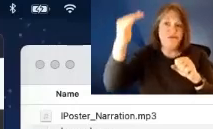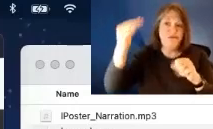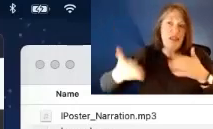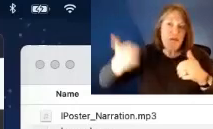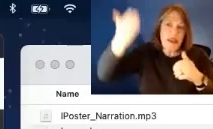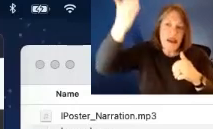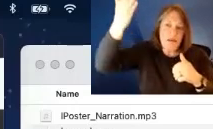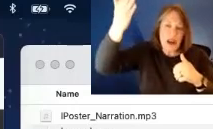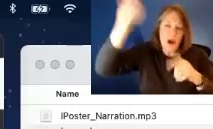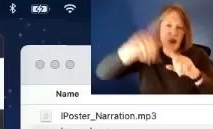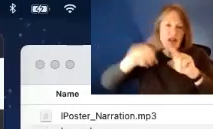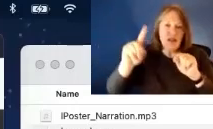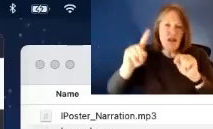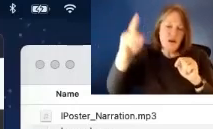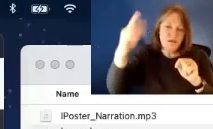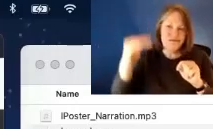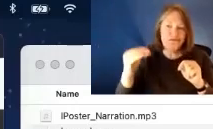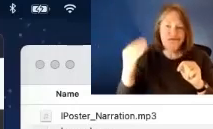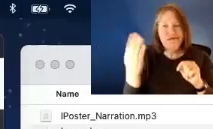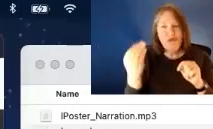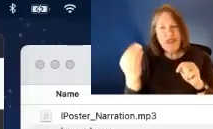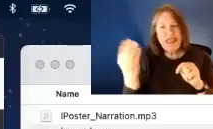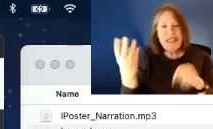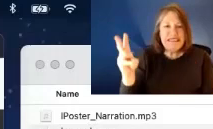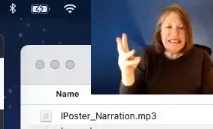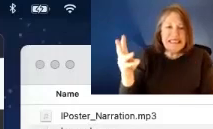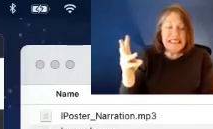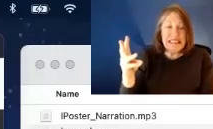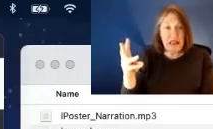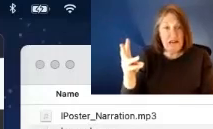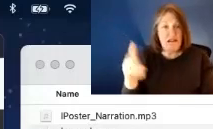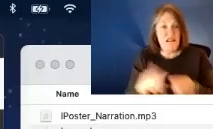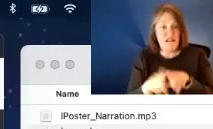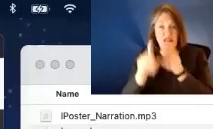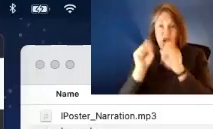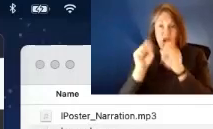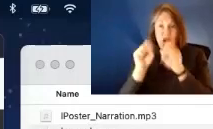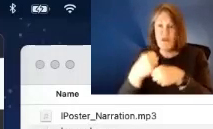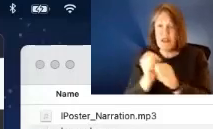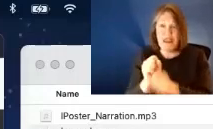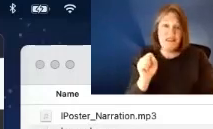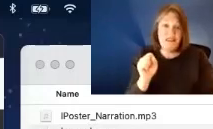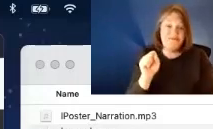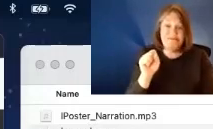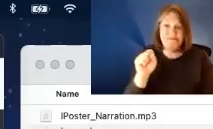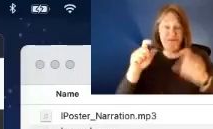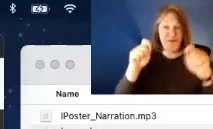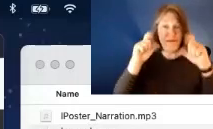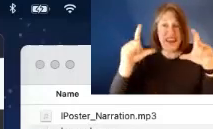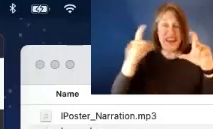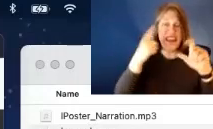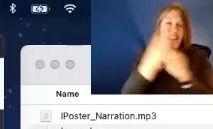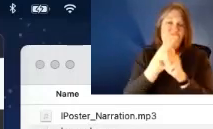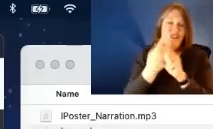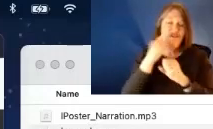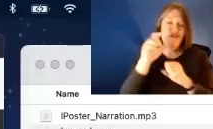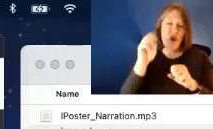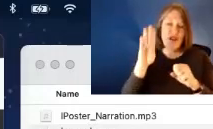06:58:45 And then you can also go even larger and use it for subheadings or for emphasis